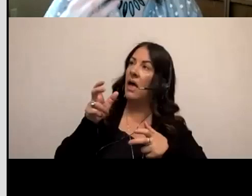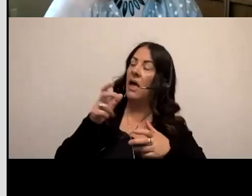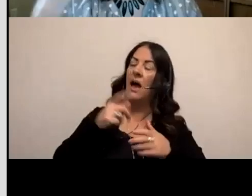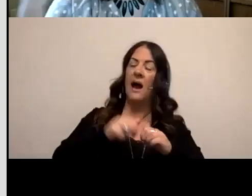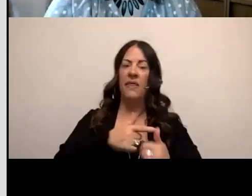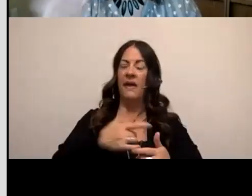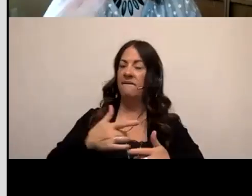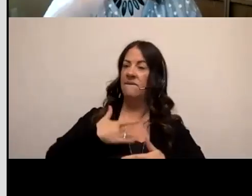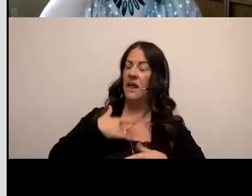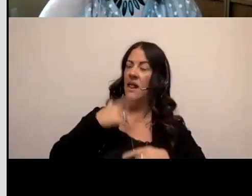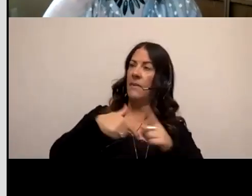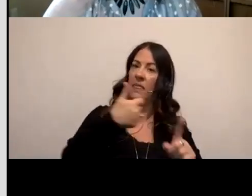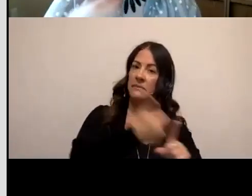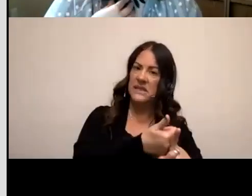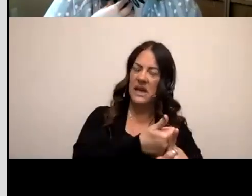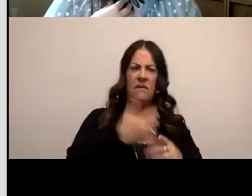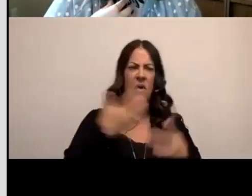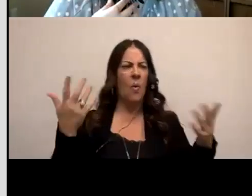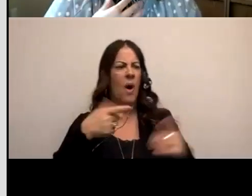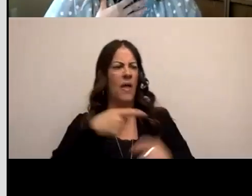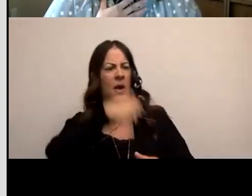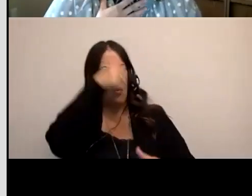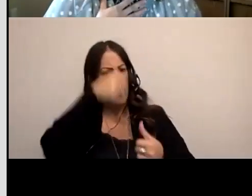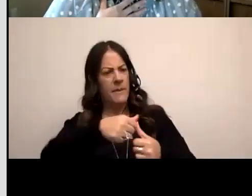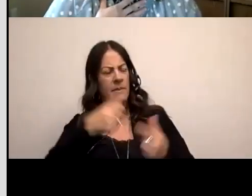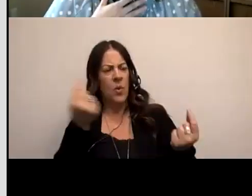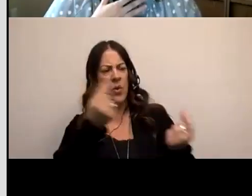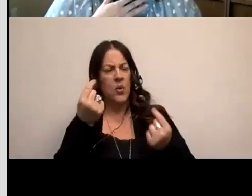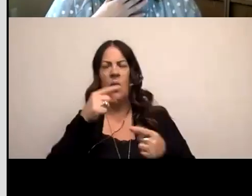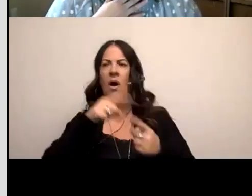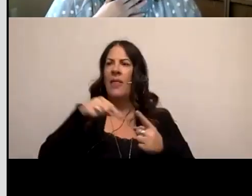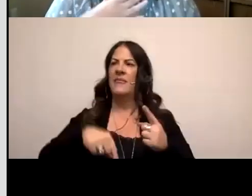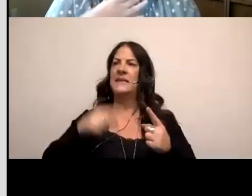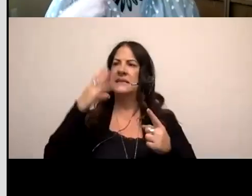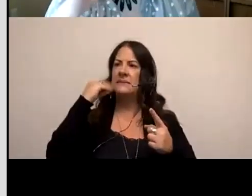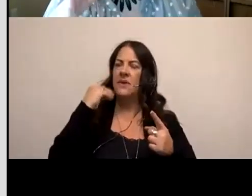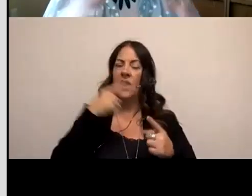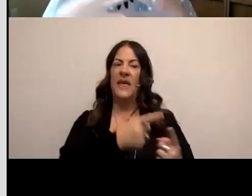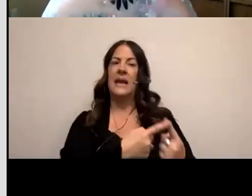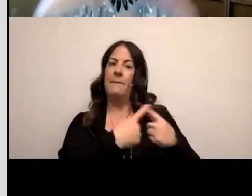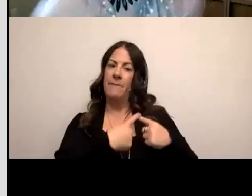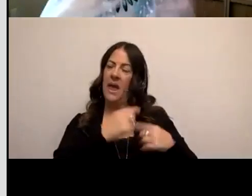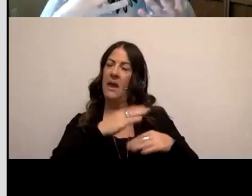WHOLE EXPERIENCE IS REALLY DEPENDENT ON ME AND HOW THE KIND OF ENVIRONMENT I SET UP FOR